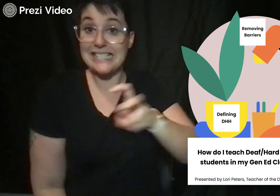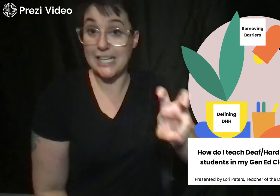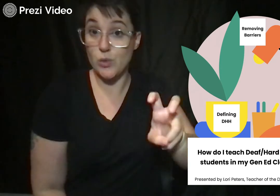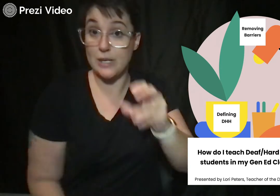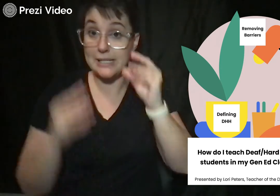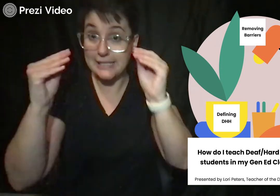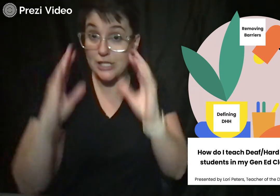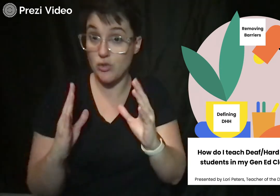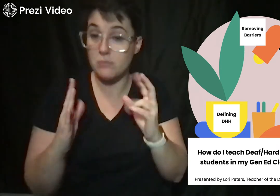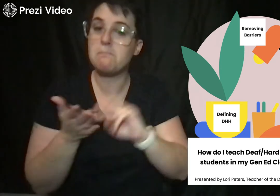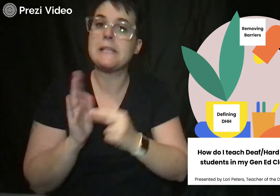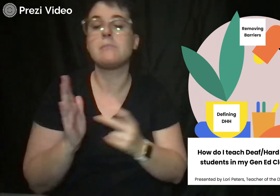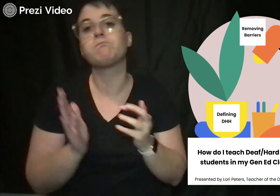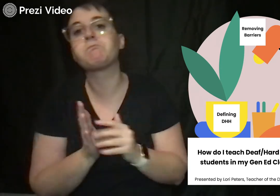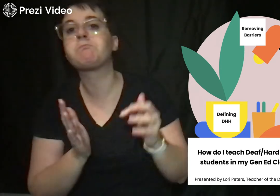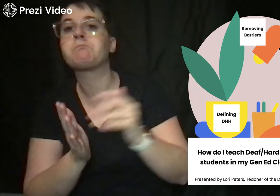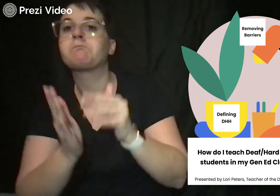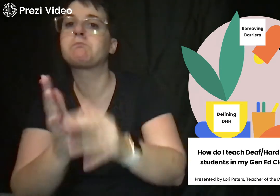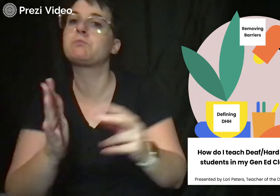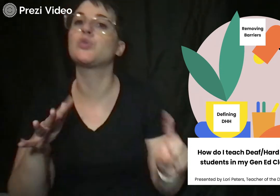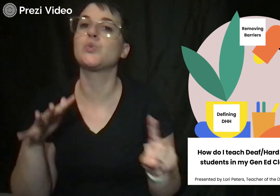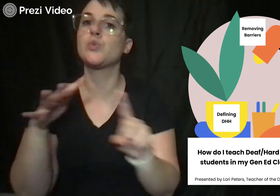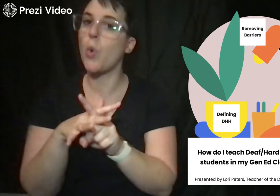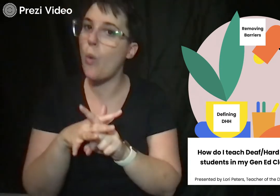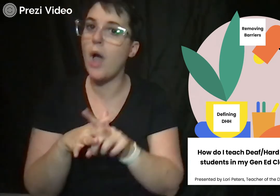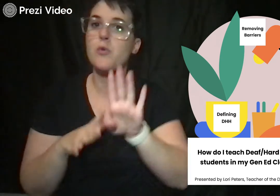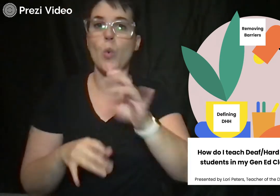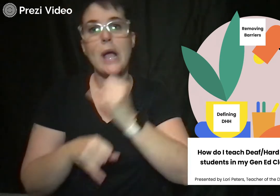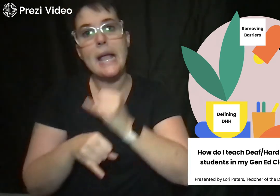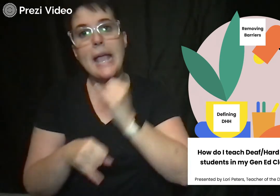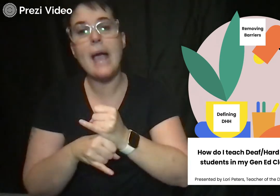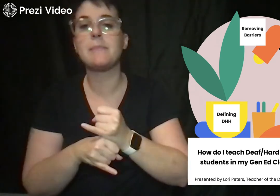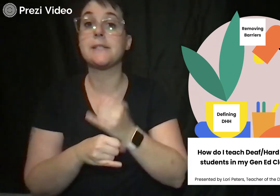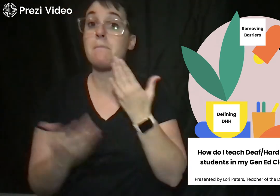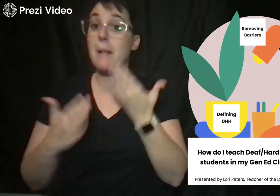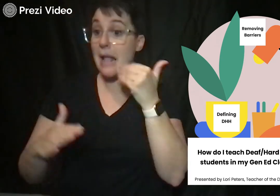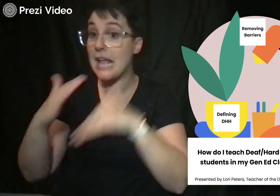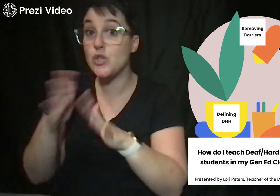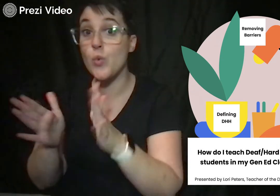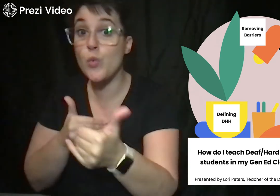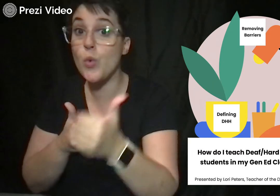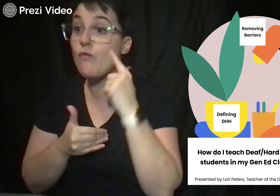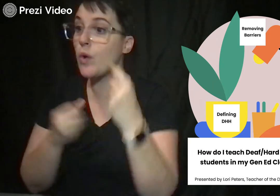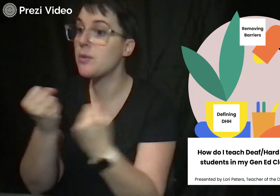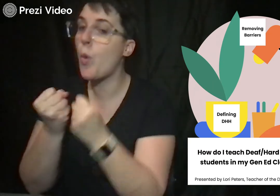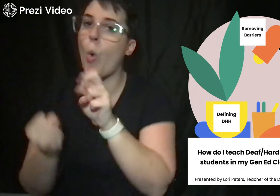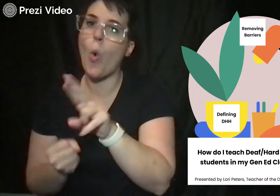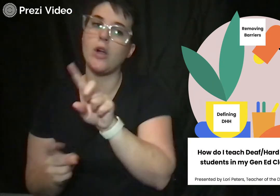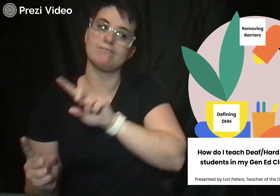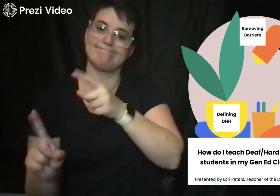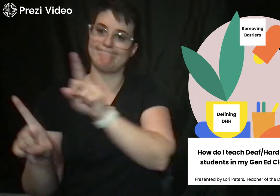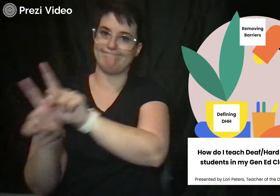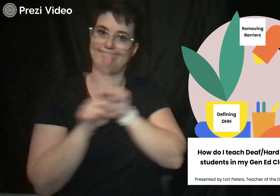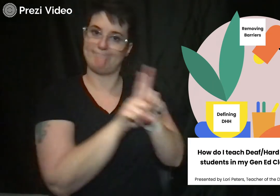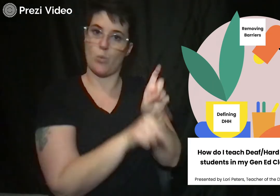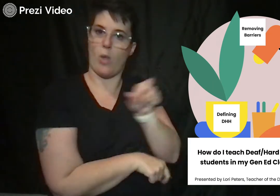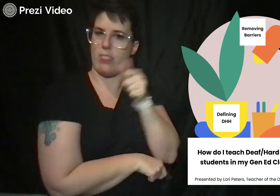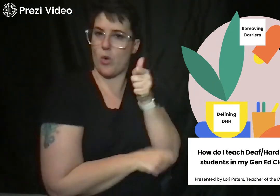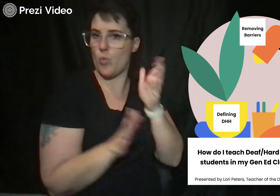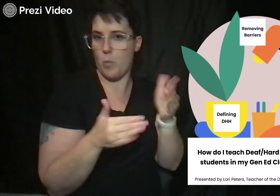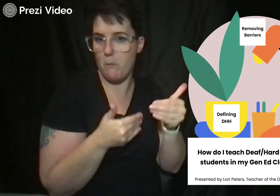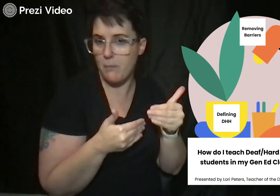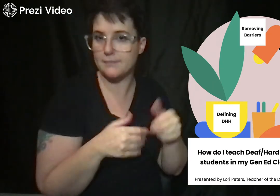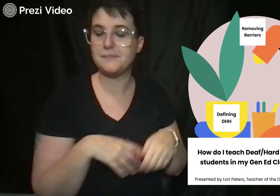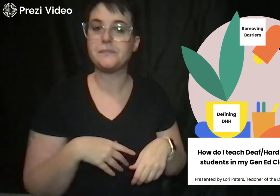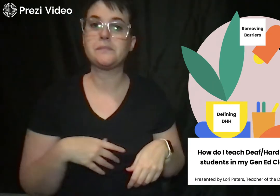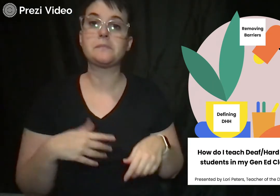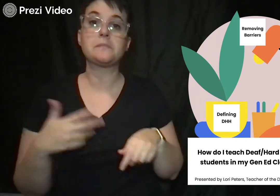It might be an itinerant teacher, who occasionally comes to campus to work with your student in your room or elsewhere.